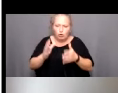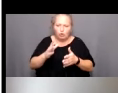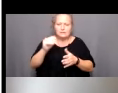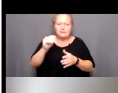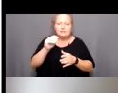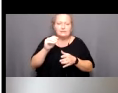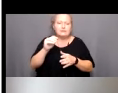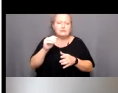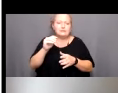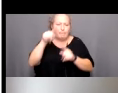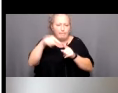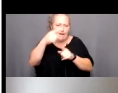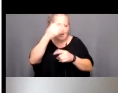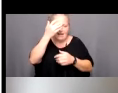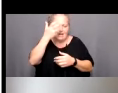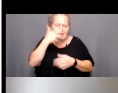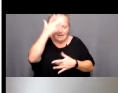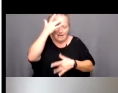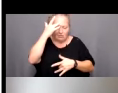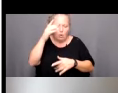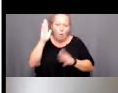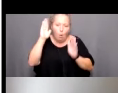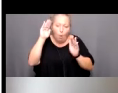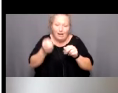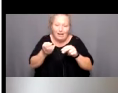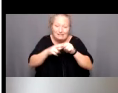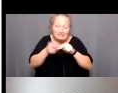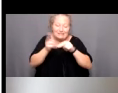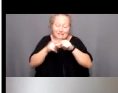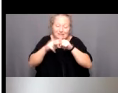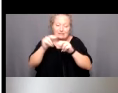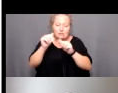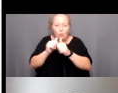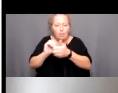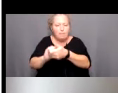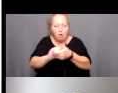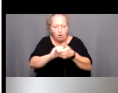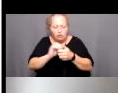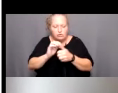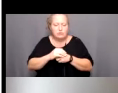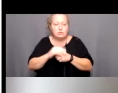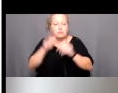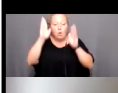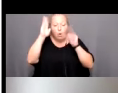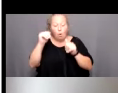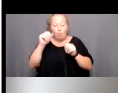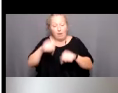to workers and employers at risk of heat illness, and we're hoping to help build on these efforts, and partner with some of you.